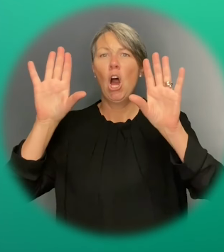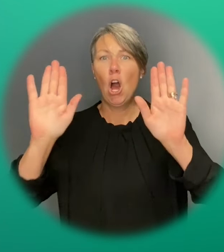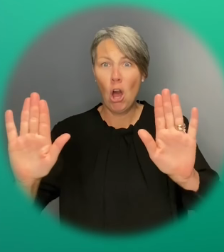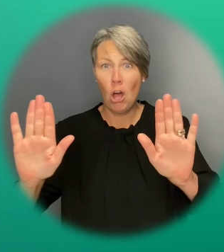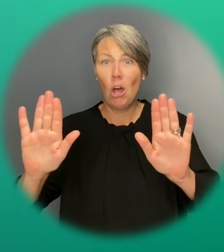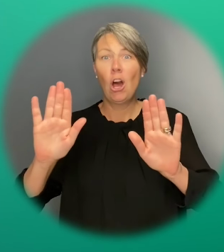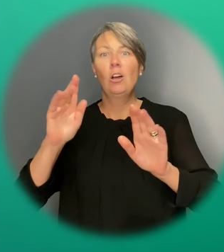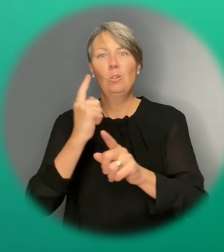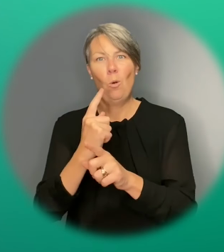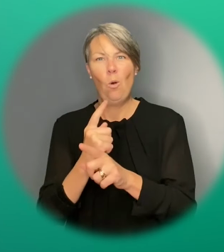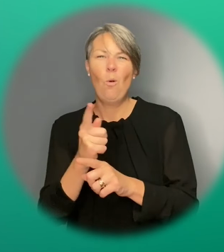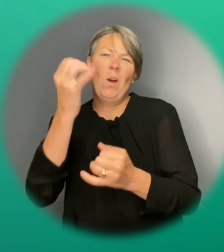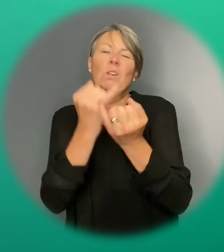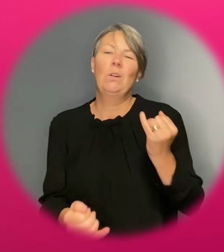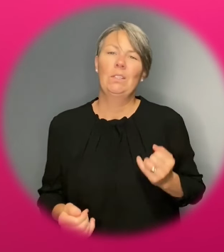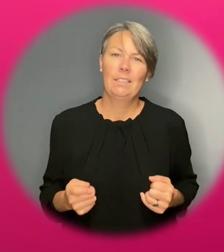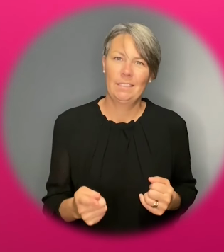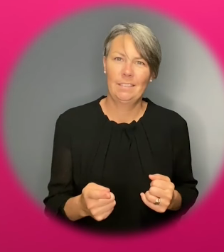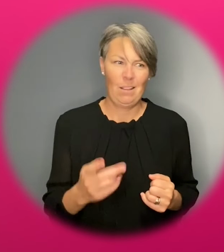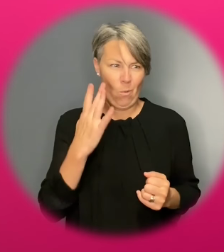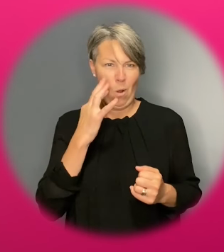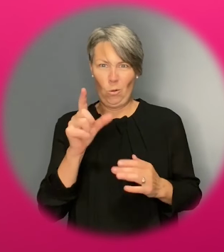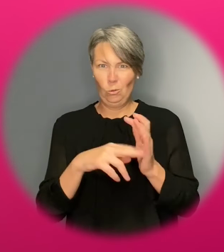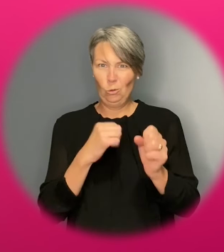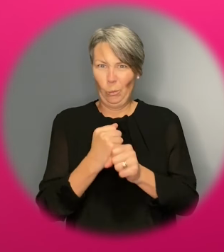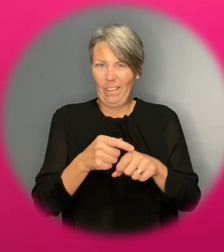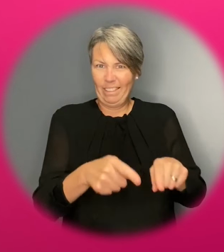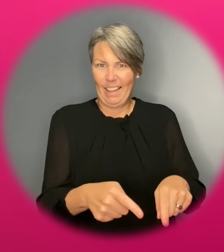would be a good time to talk about your access needs. Like for me I always once